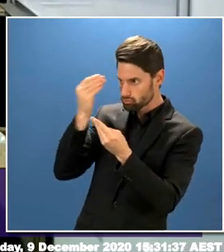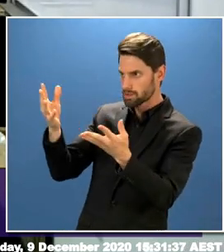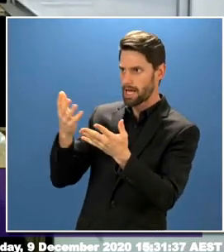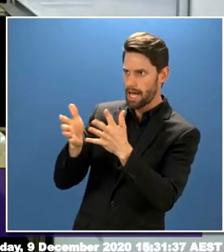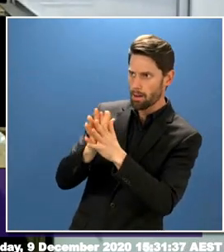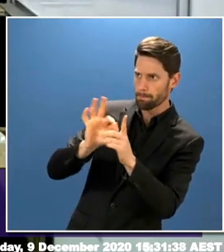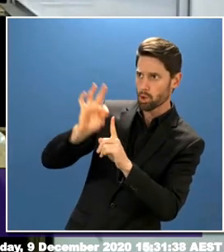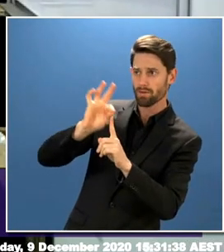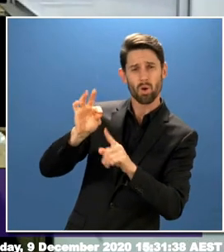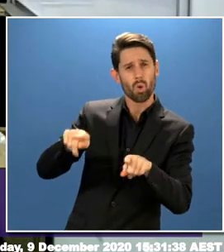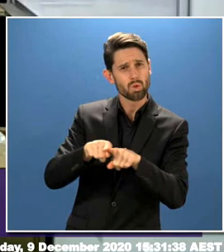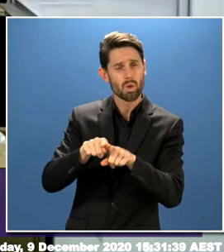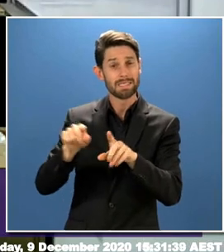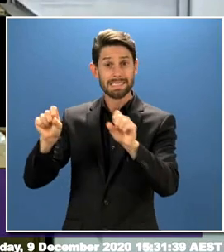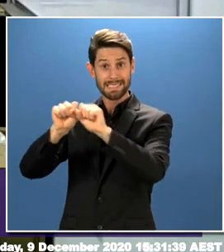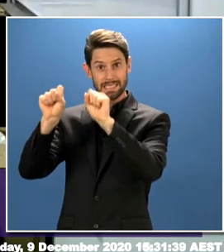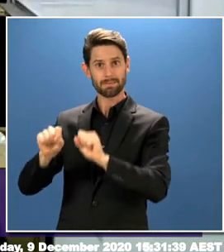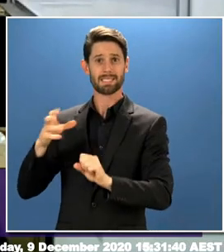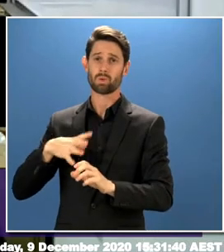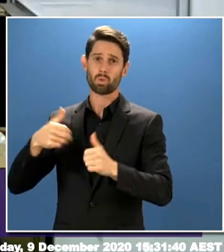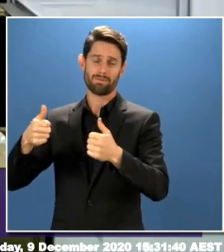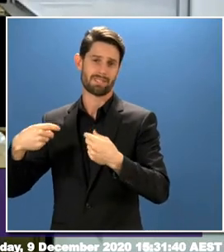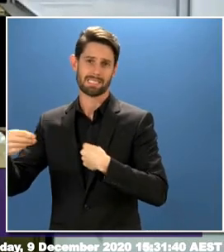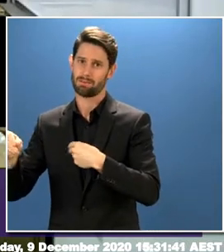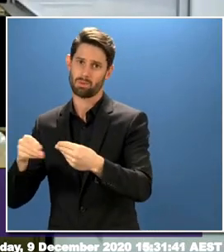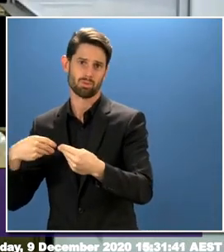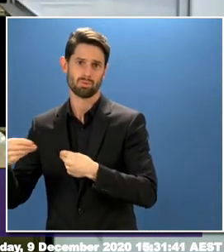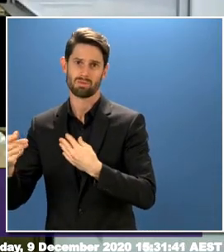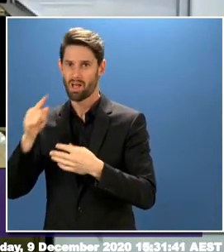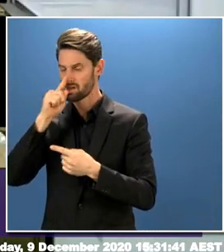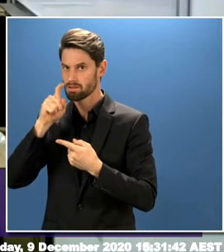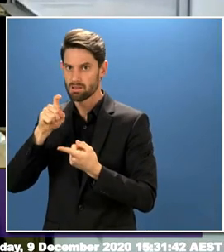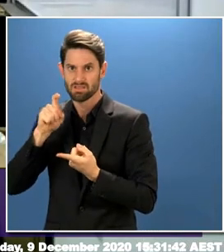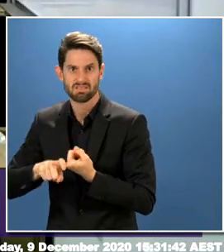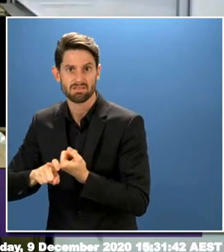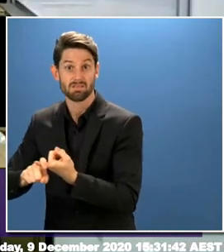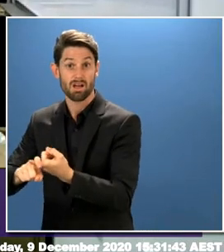We can't keep in what has happened in the last 20 years. I mean, I used to be a practitioner, I worked in Government and,